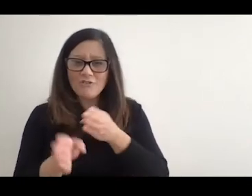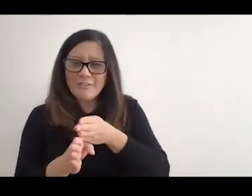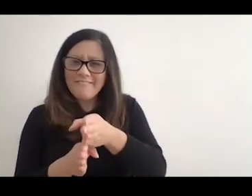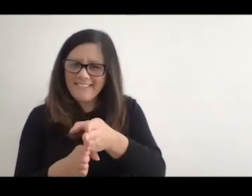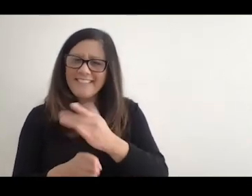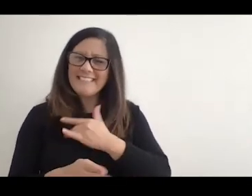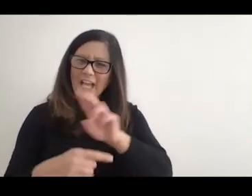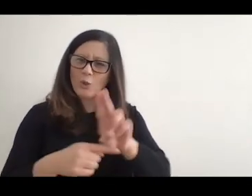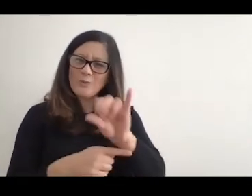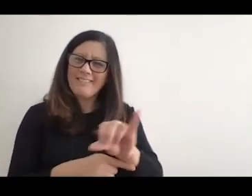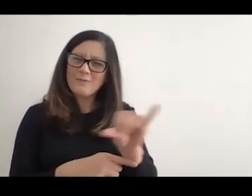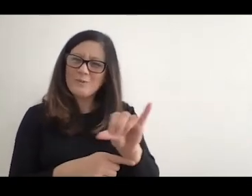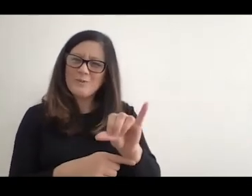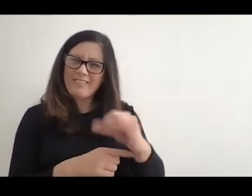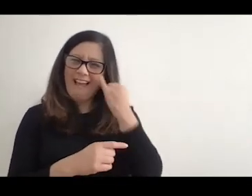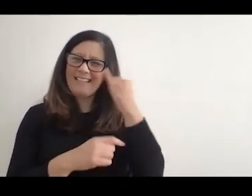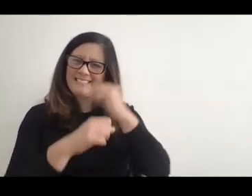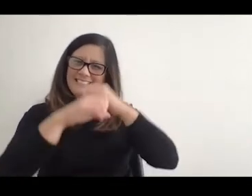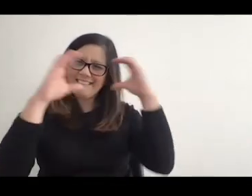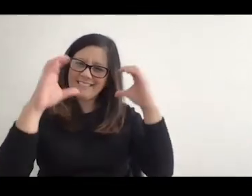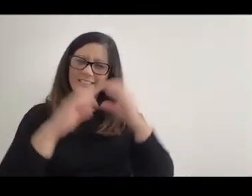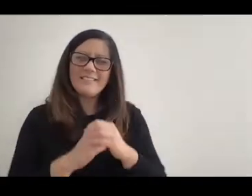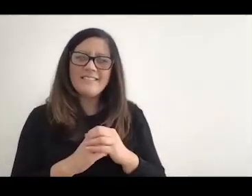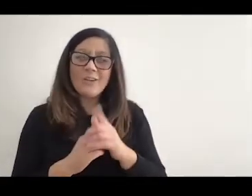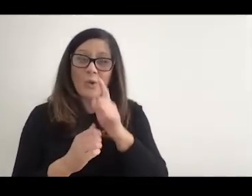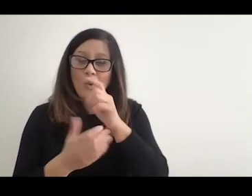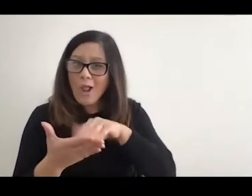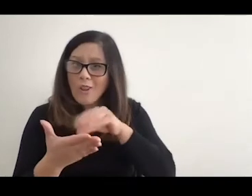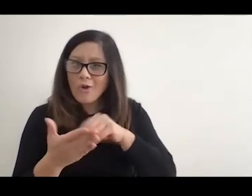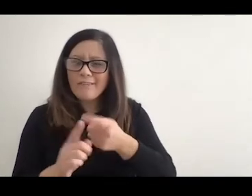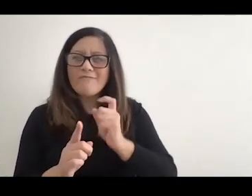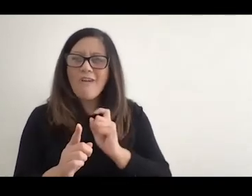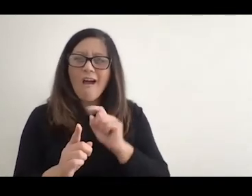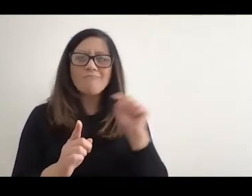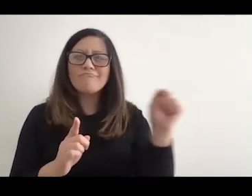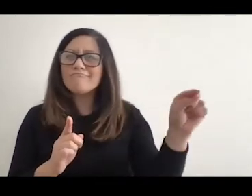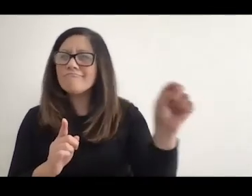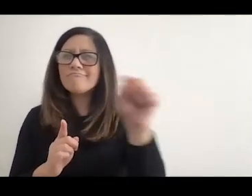Some of the people that I've I've learned from about this. They are in technology.